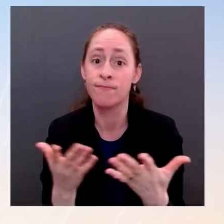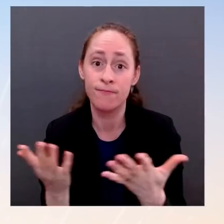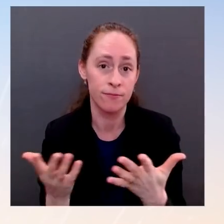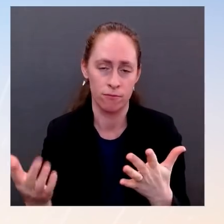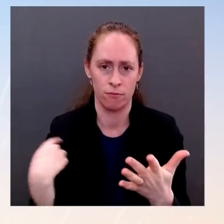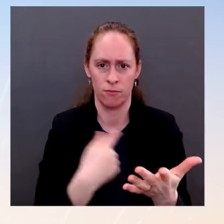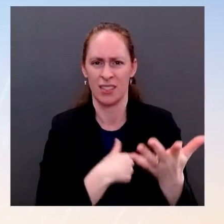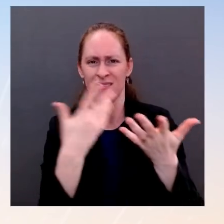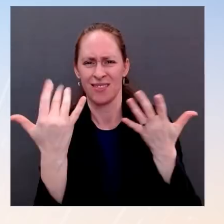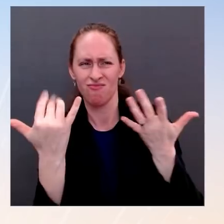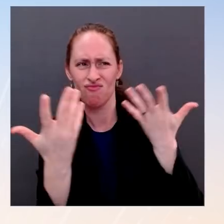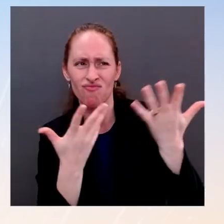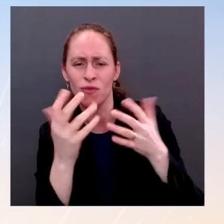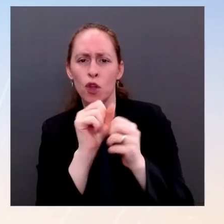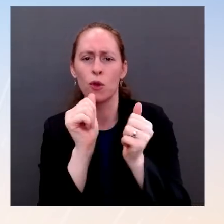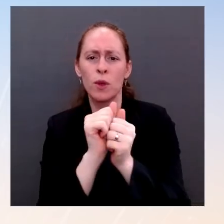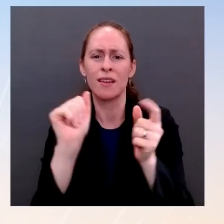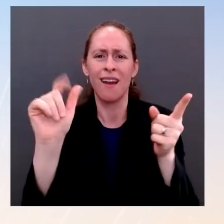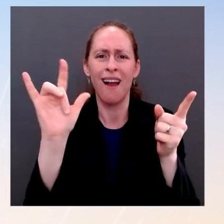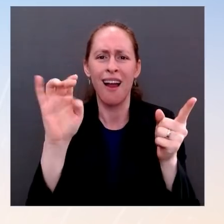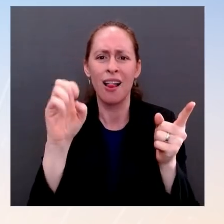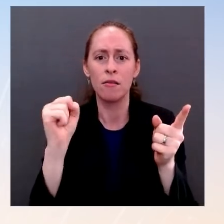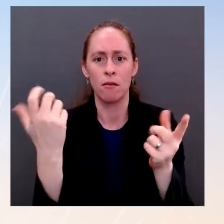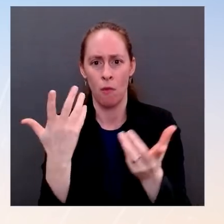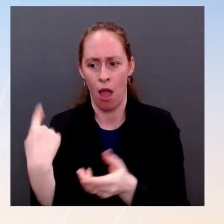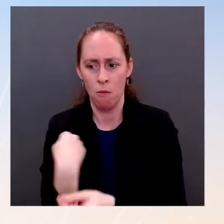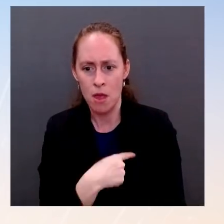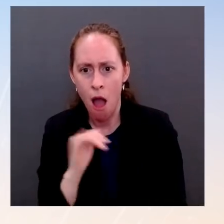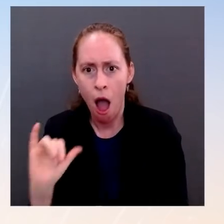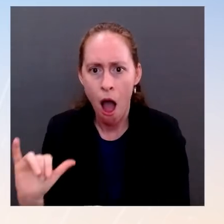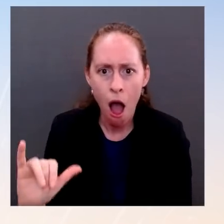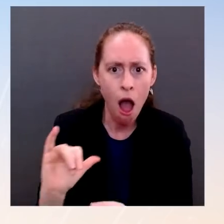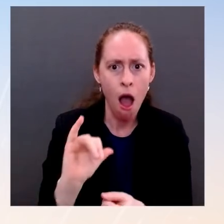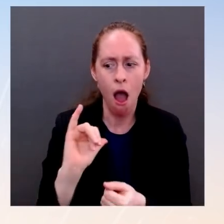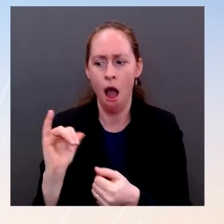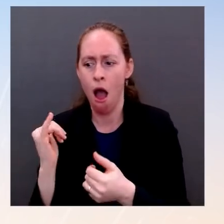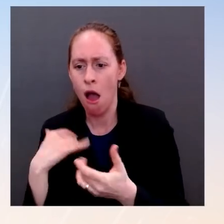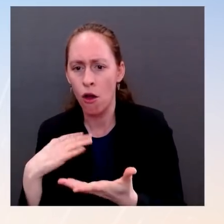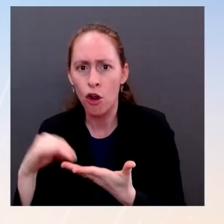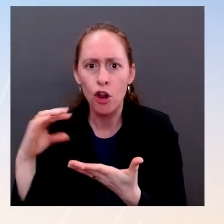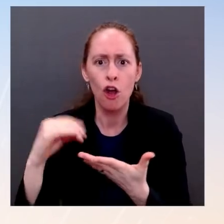and ensure the global community is ready to rapidly call out malicious cyber activity as appropriate.